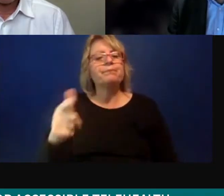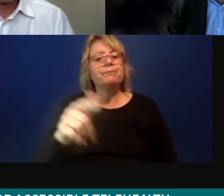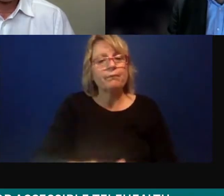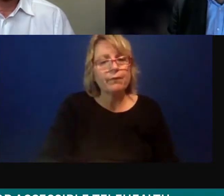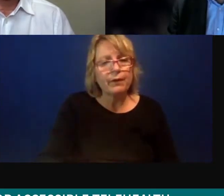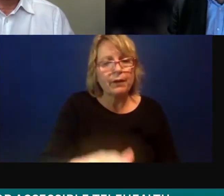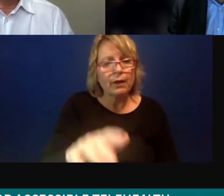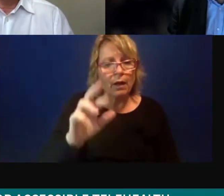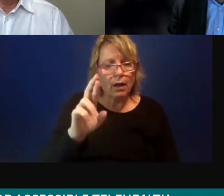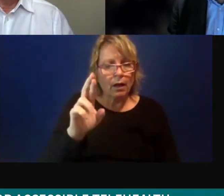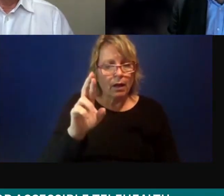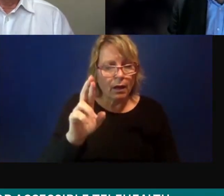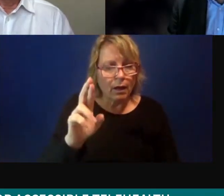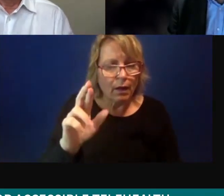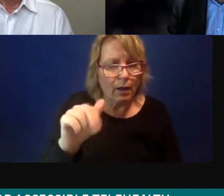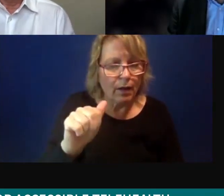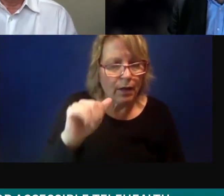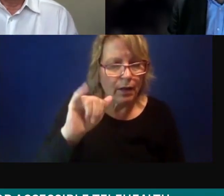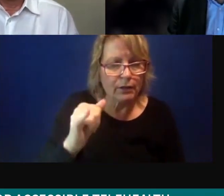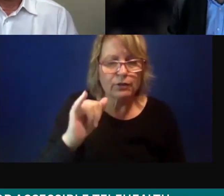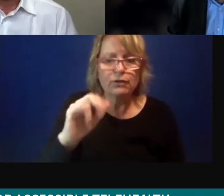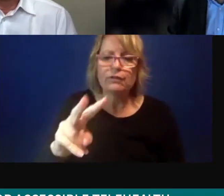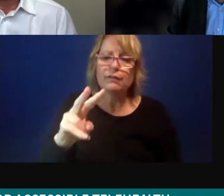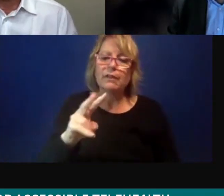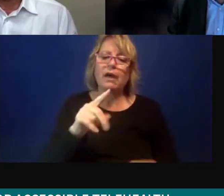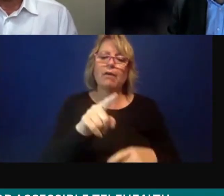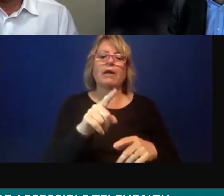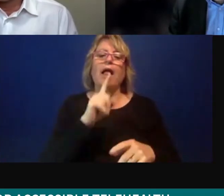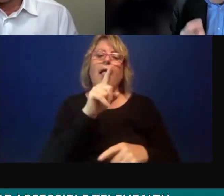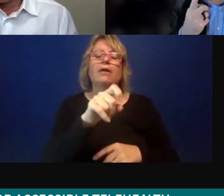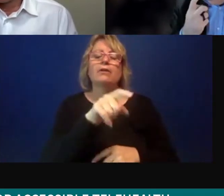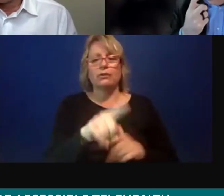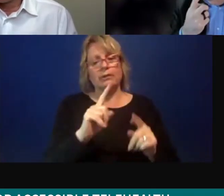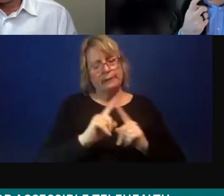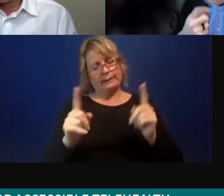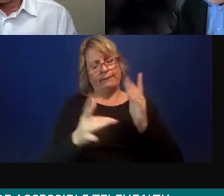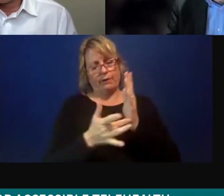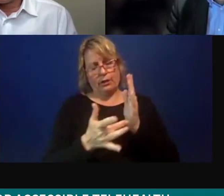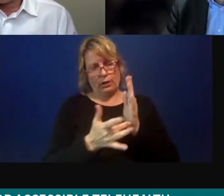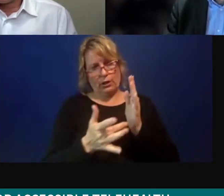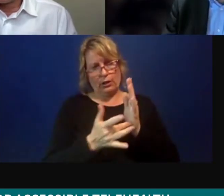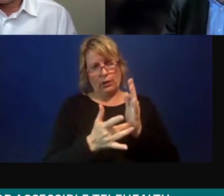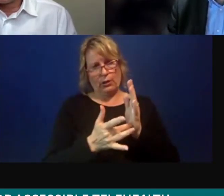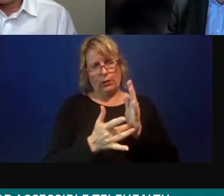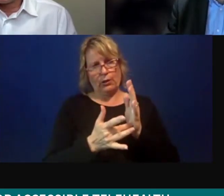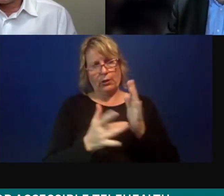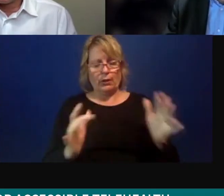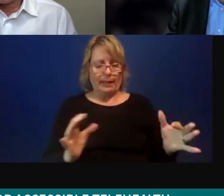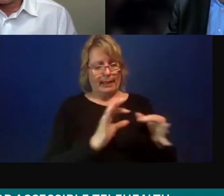maybe pursuing Gary's comment about the different technologies that connect all the way through out